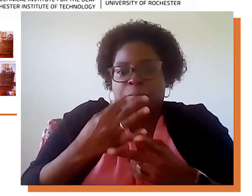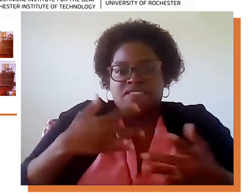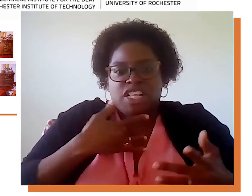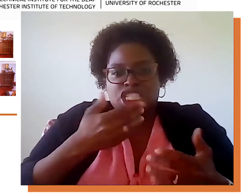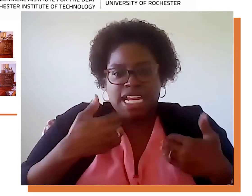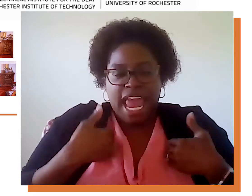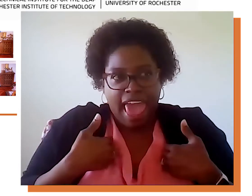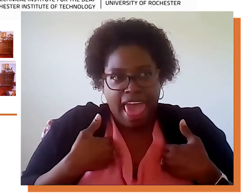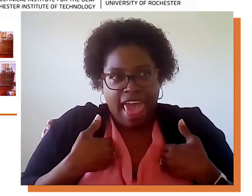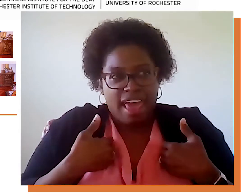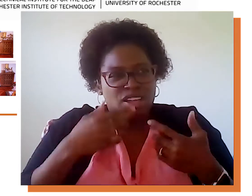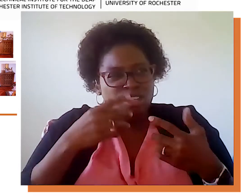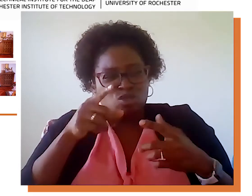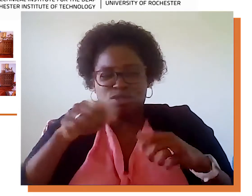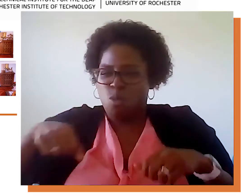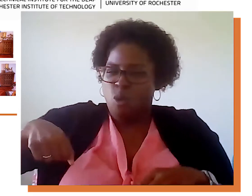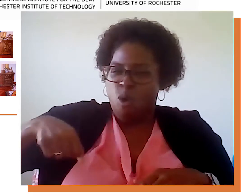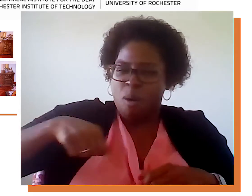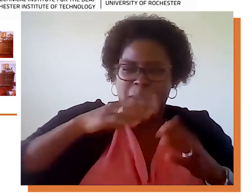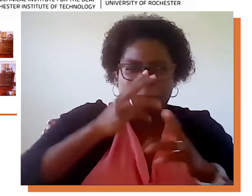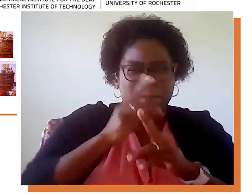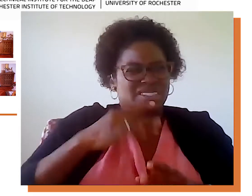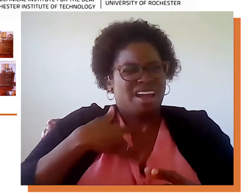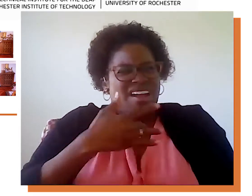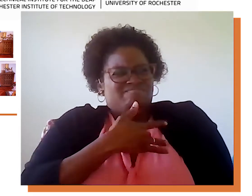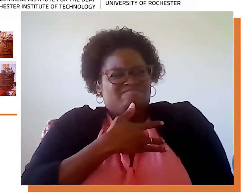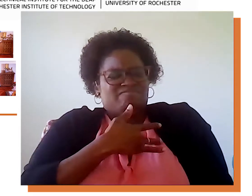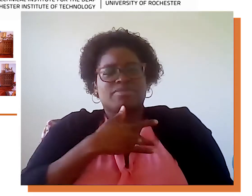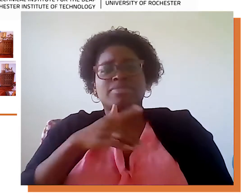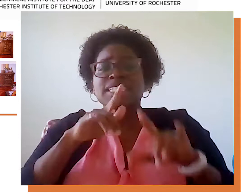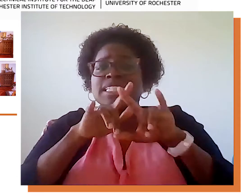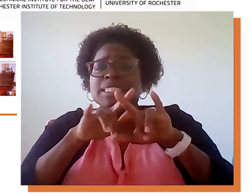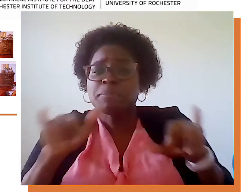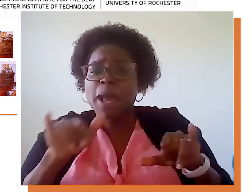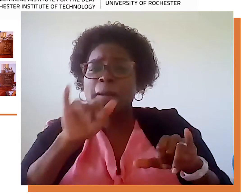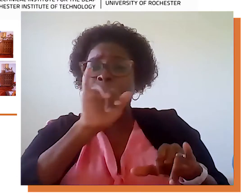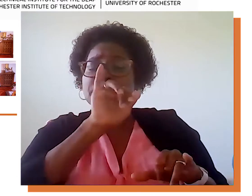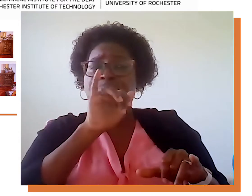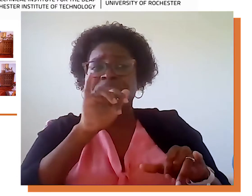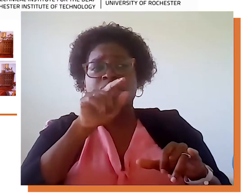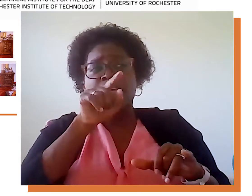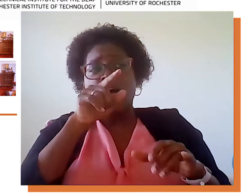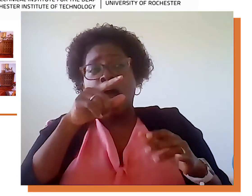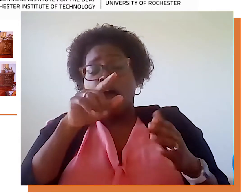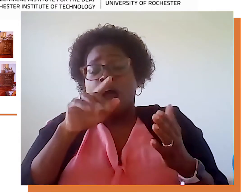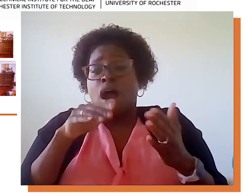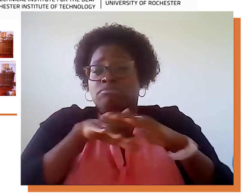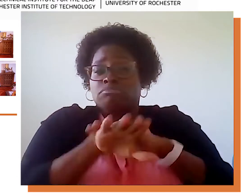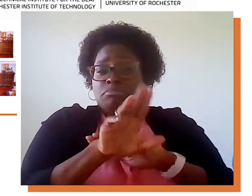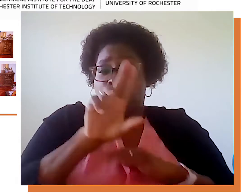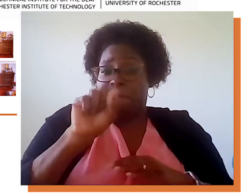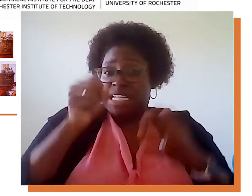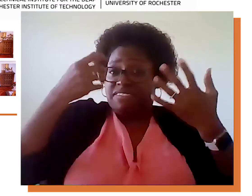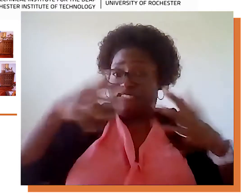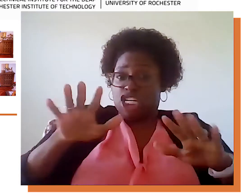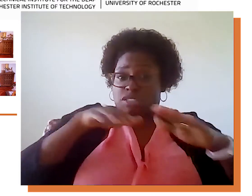I can't imagine having that same type of fearless ability to...to walk my daughter off to go to school.